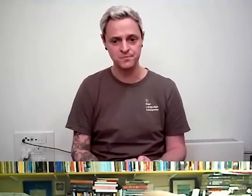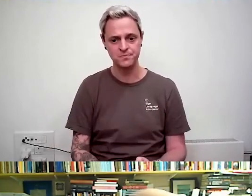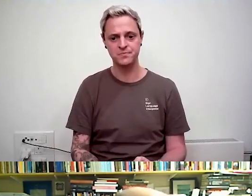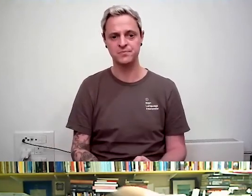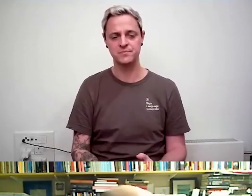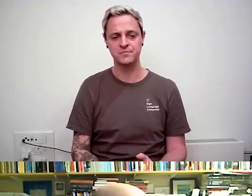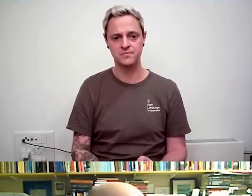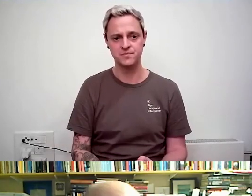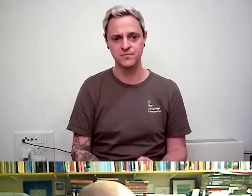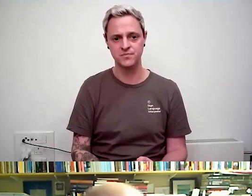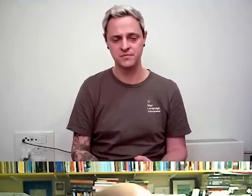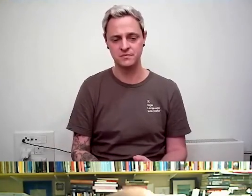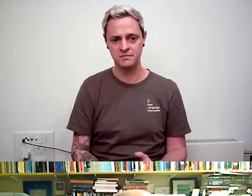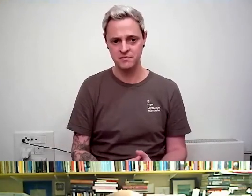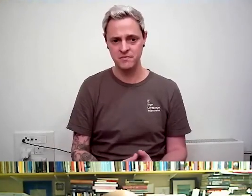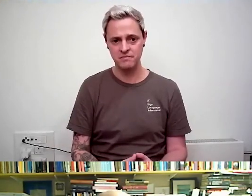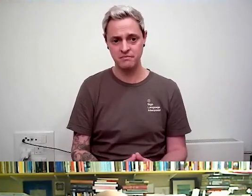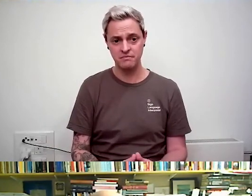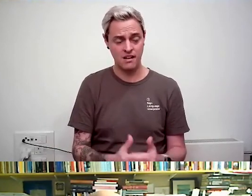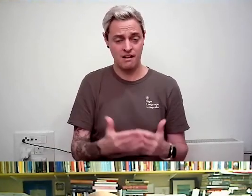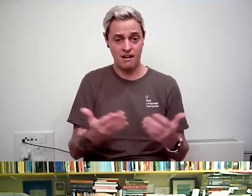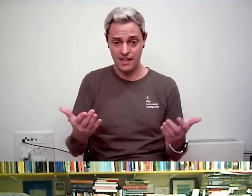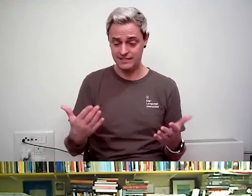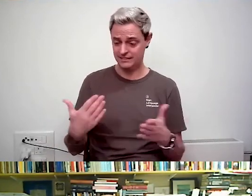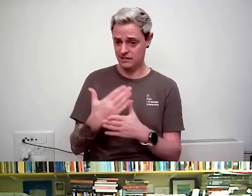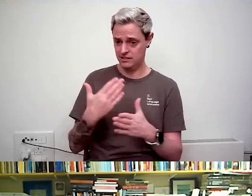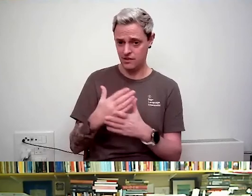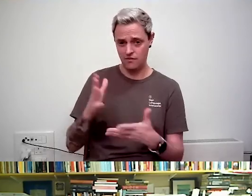And just as it's a task of Spiritual discernment to see the gift in the first place,